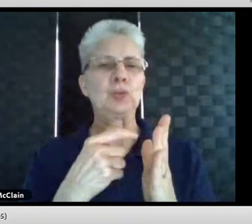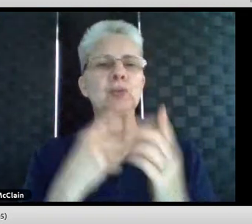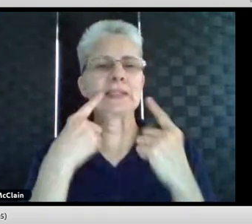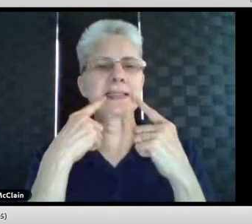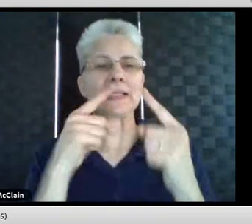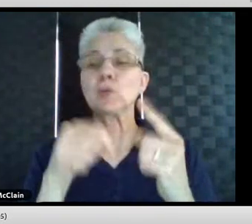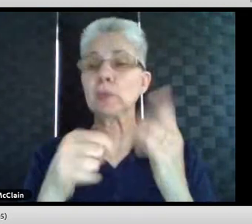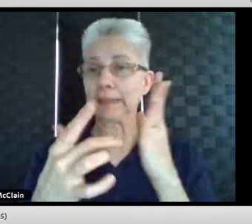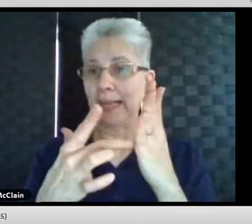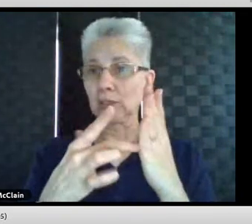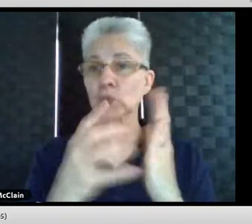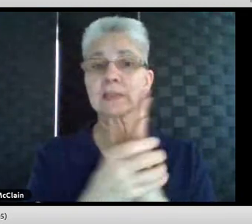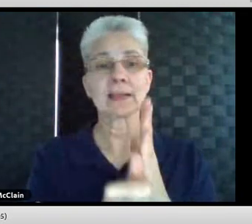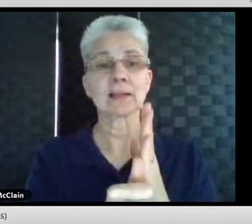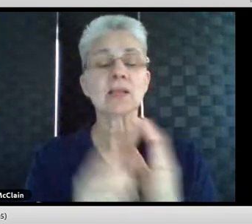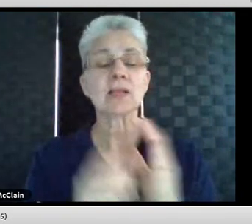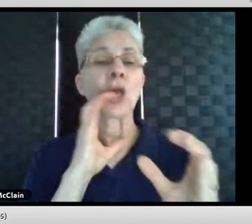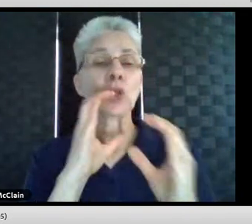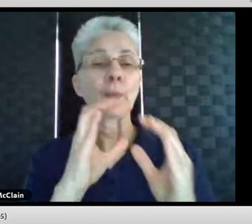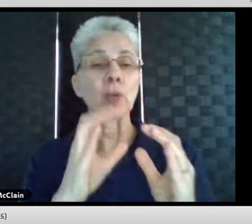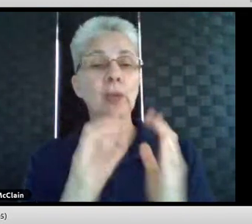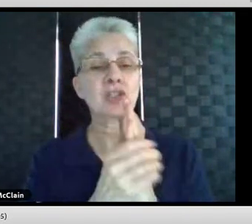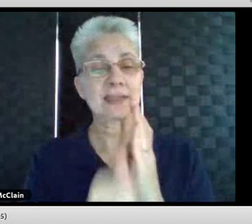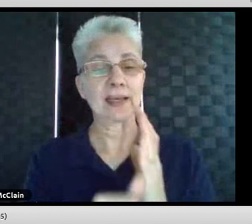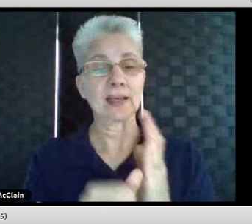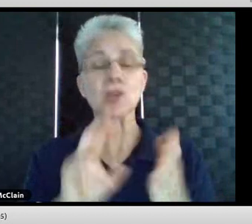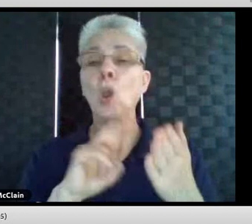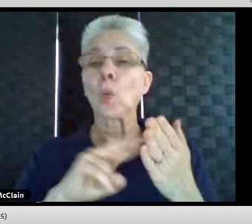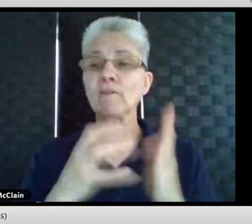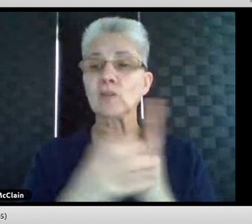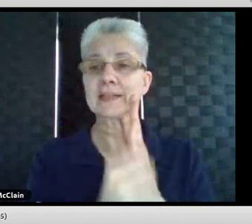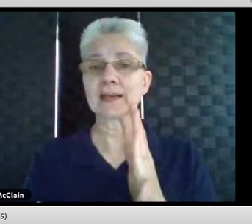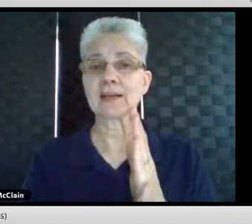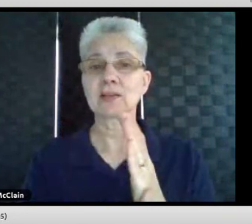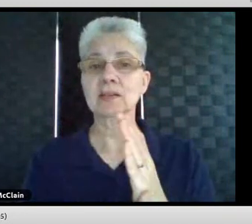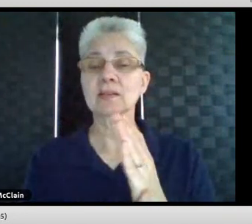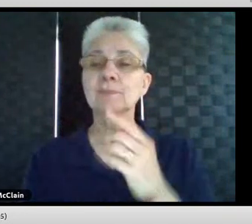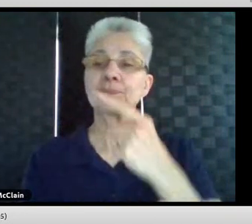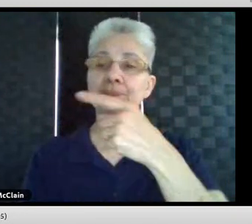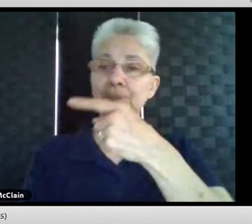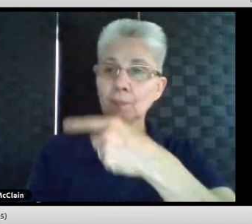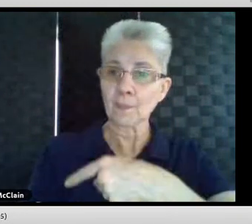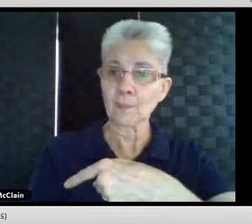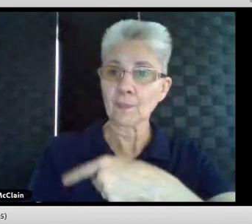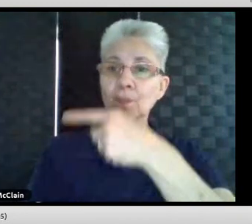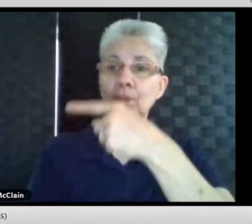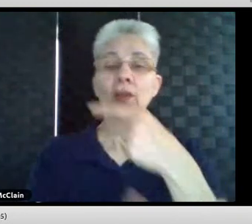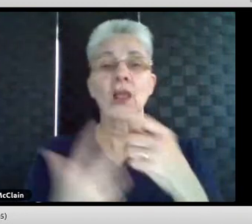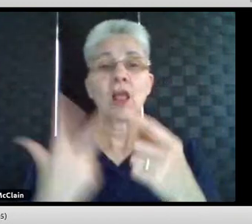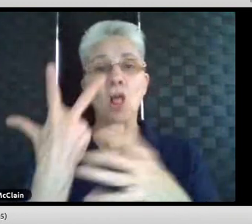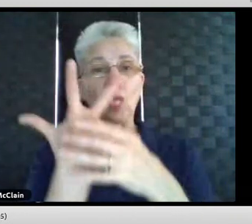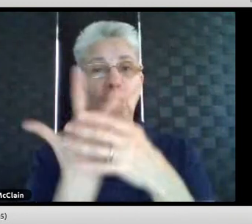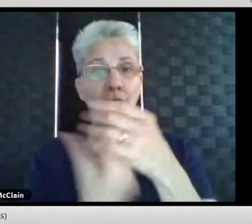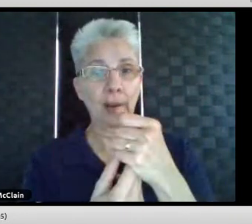communication skills and reference skills, and with those three, you're going to have happy patrons. Maybe they won't jump up and down in the air,